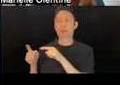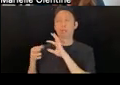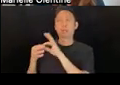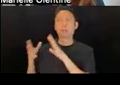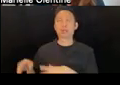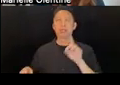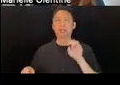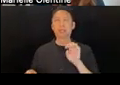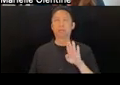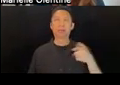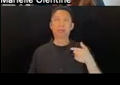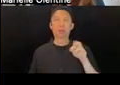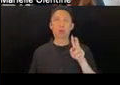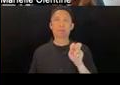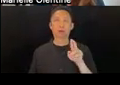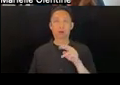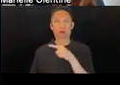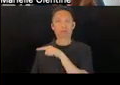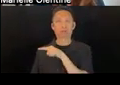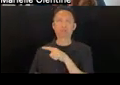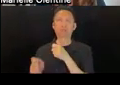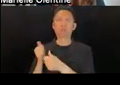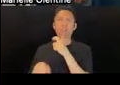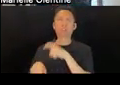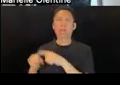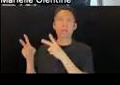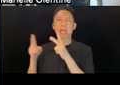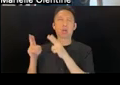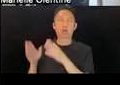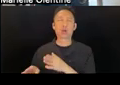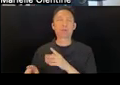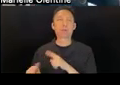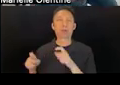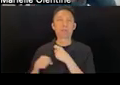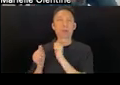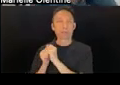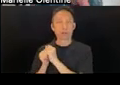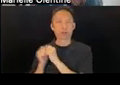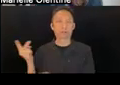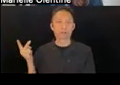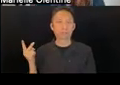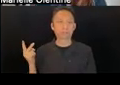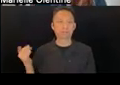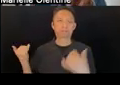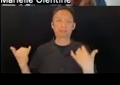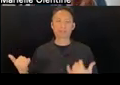You can also negotiate, once you're at a film festival with sales agents, distributors, etc., etc.